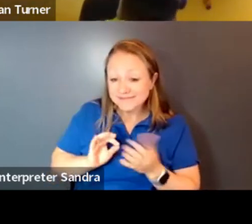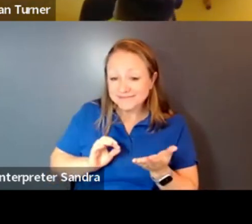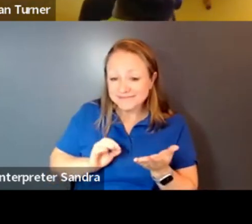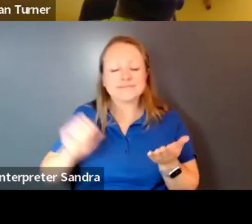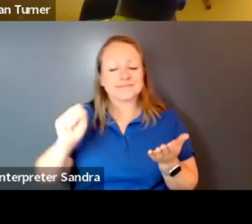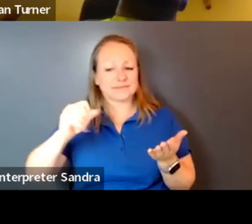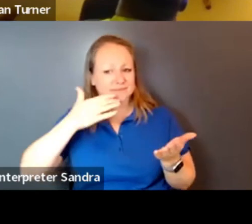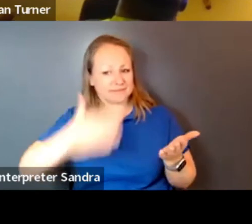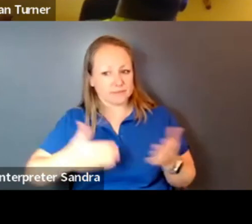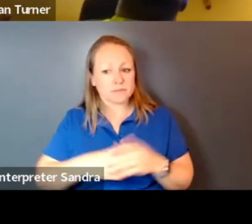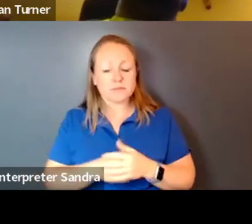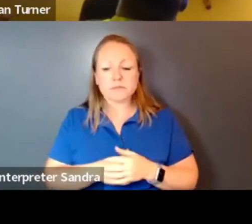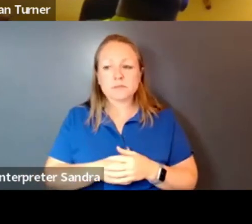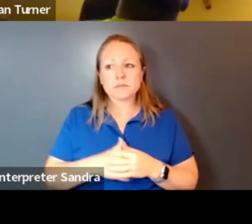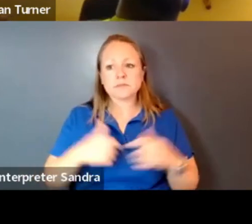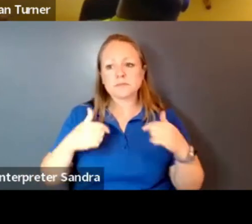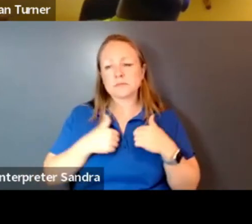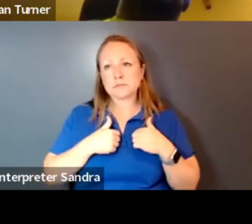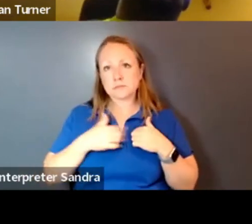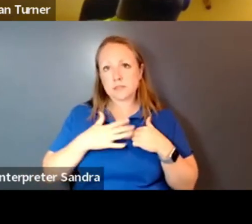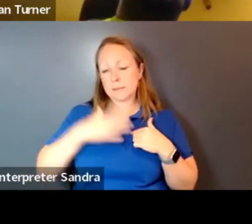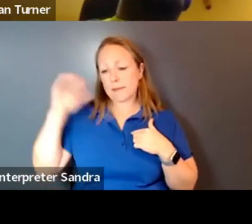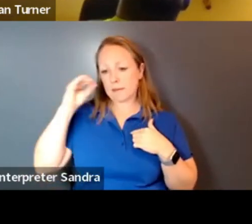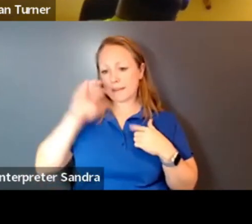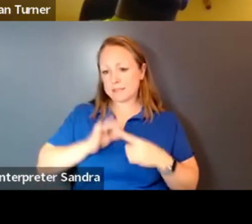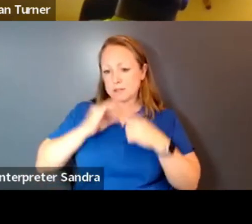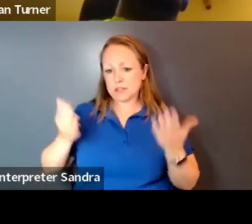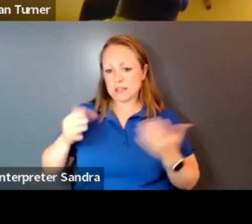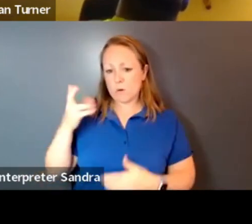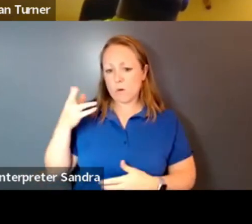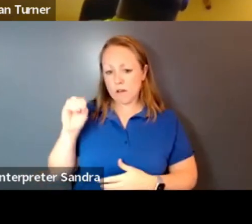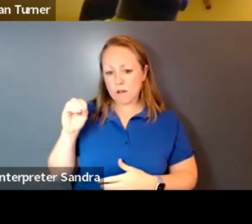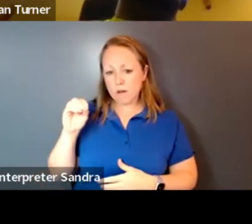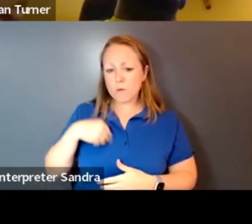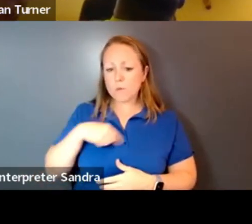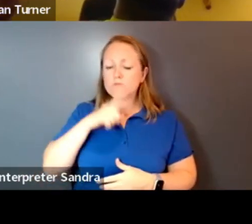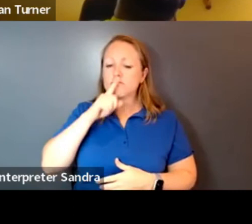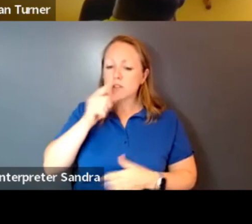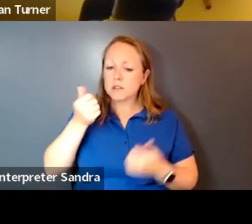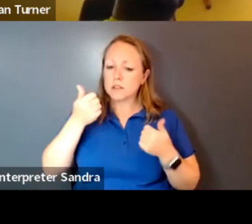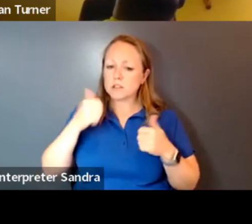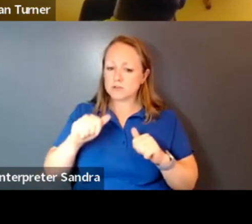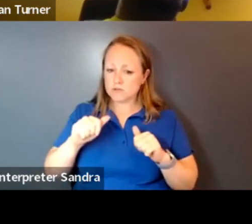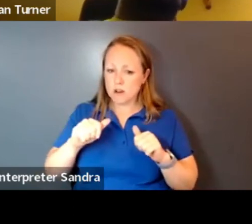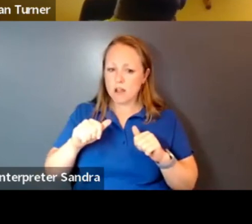No, I would say, especially in Ohio, we really try to keep these to the DD system. Since